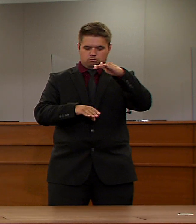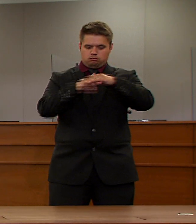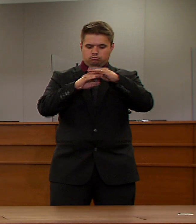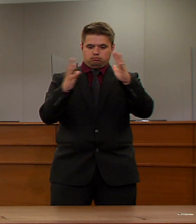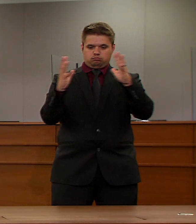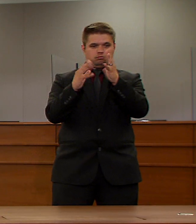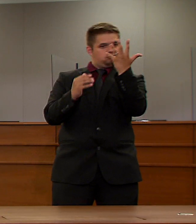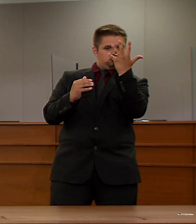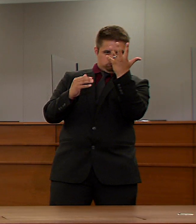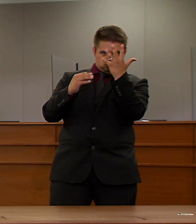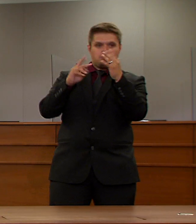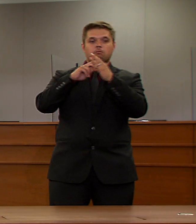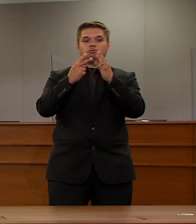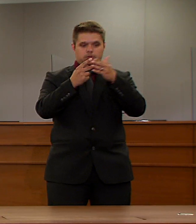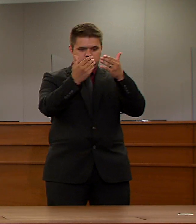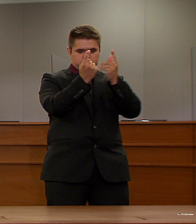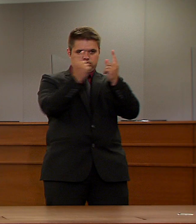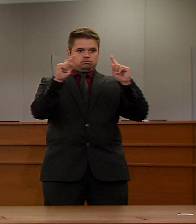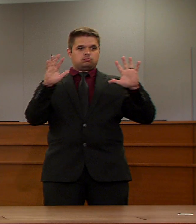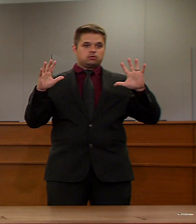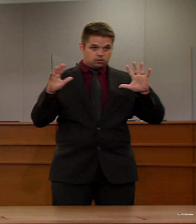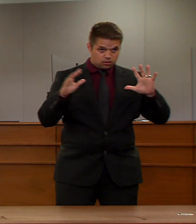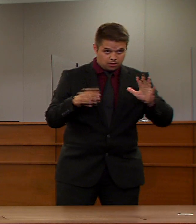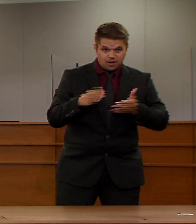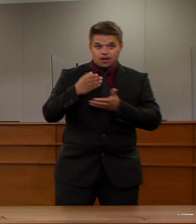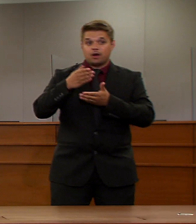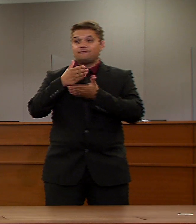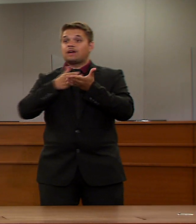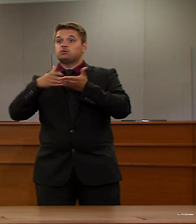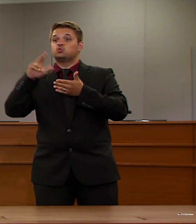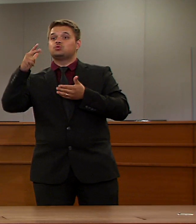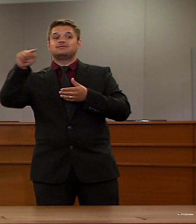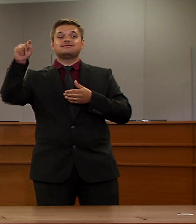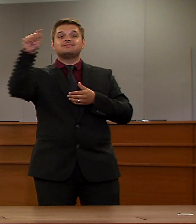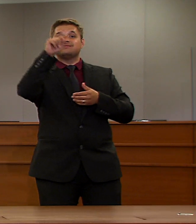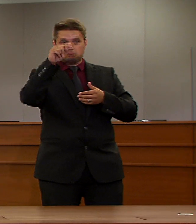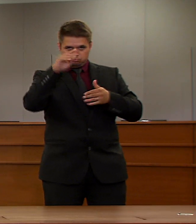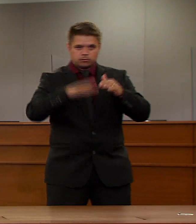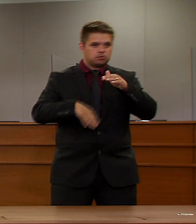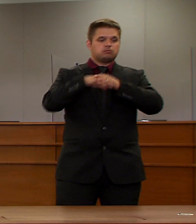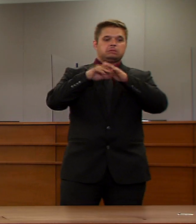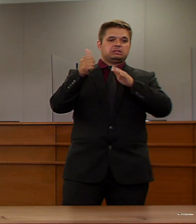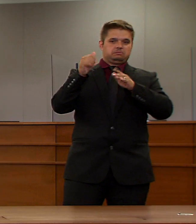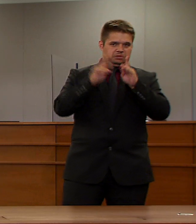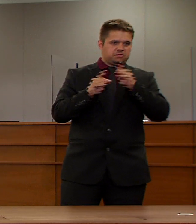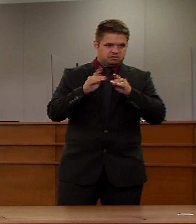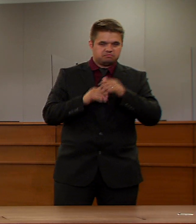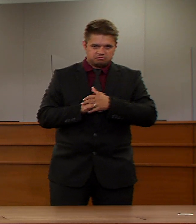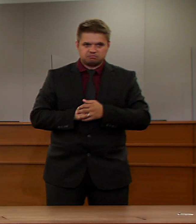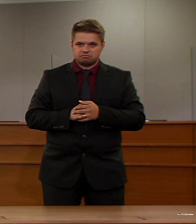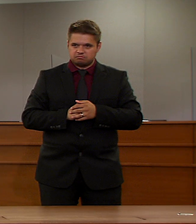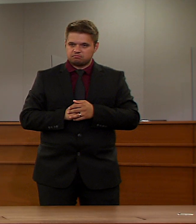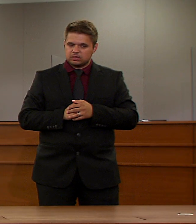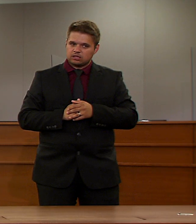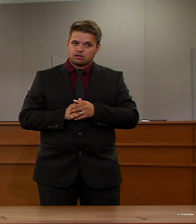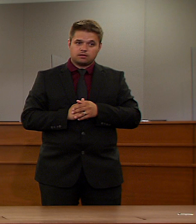gatherings limited to no more than 10 people these restrictions apply only to